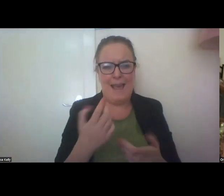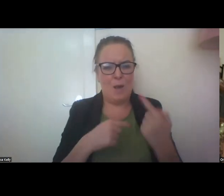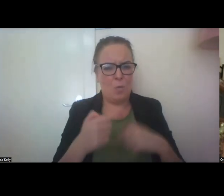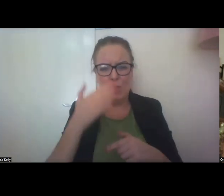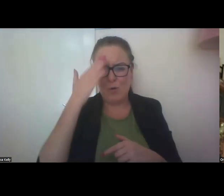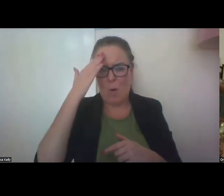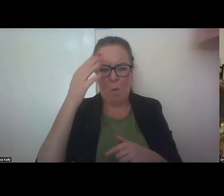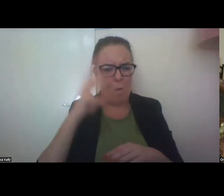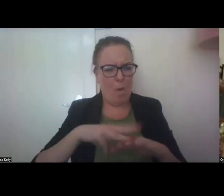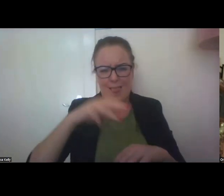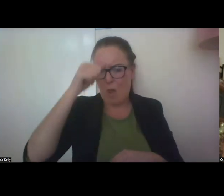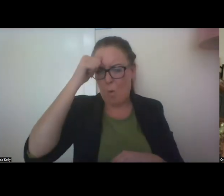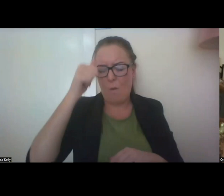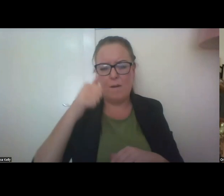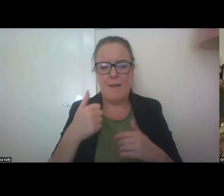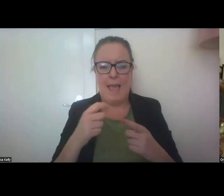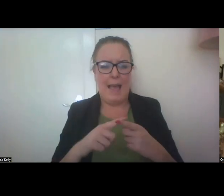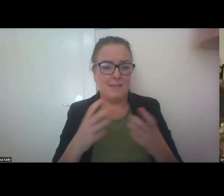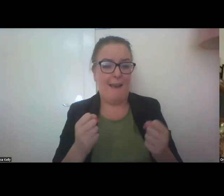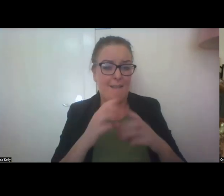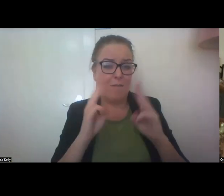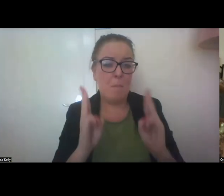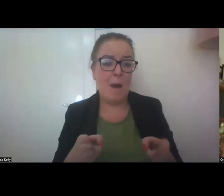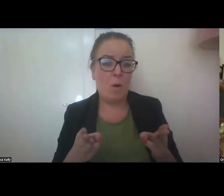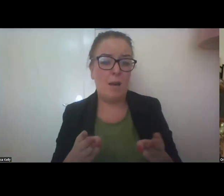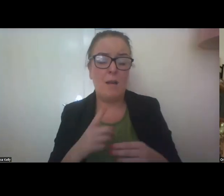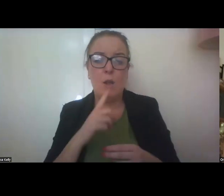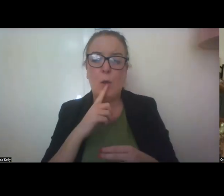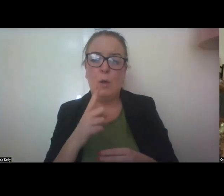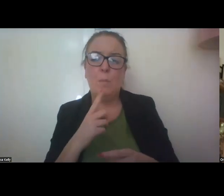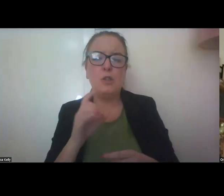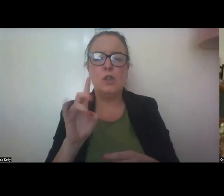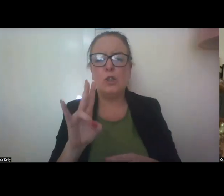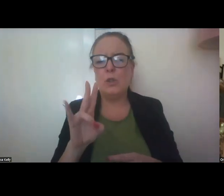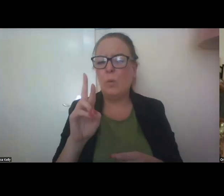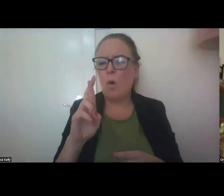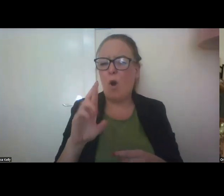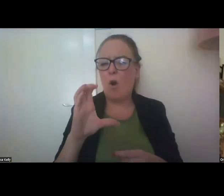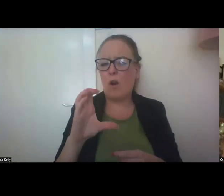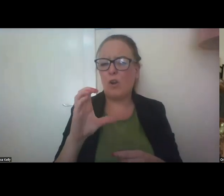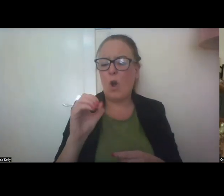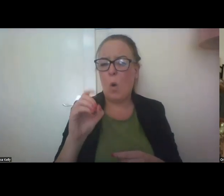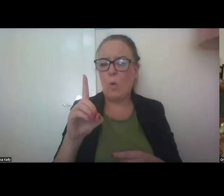But for someone who is visually impaired, the QR codes don't work very well.